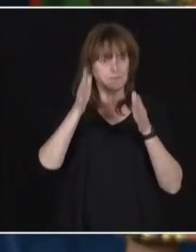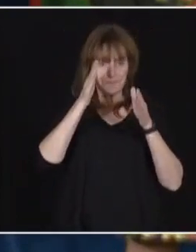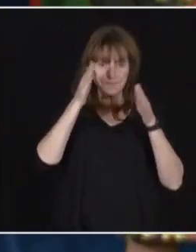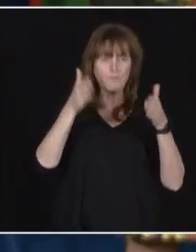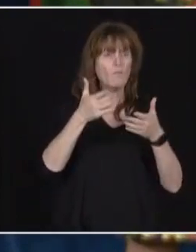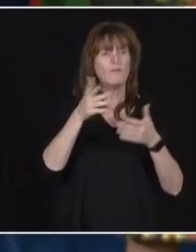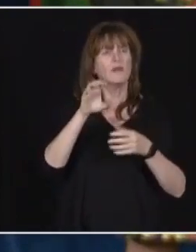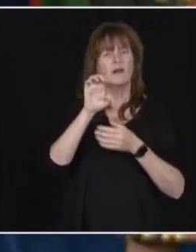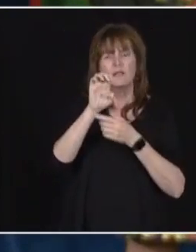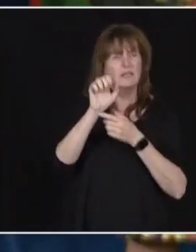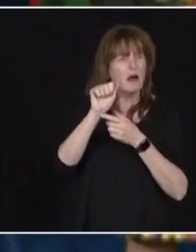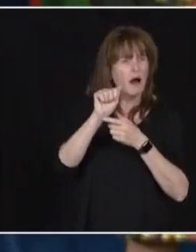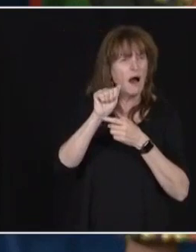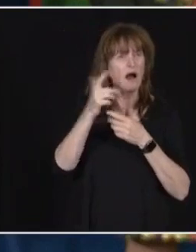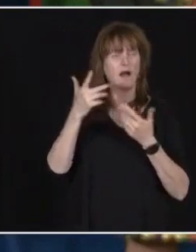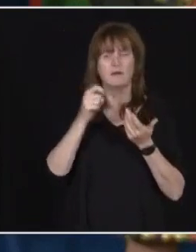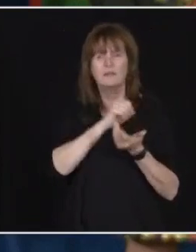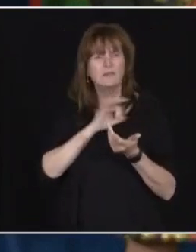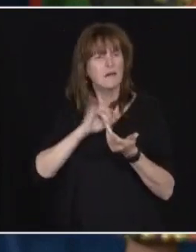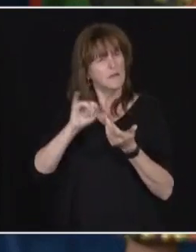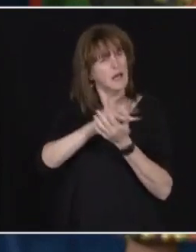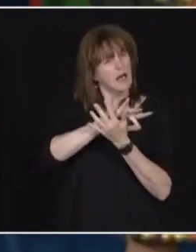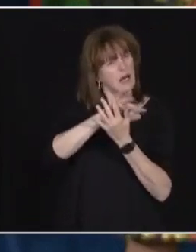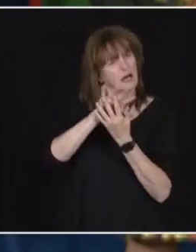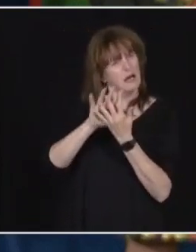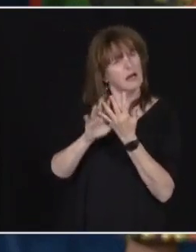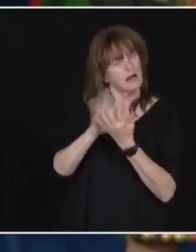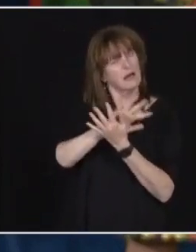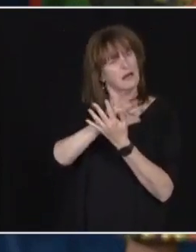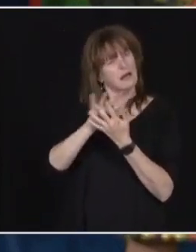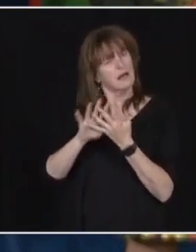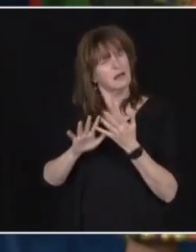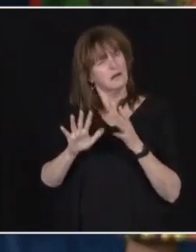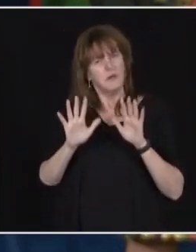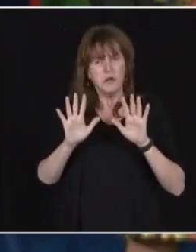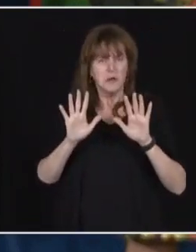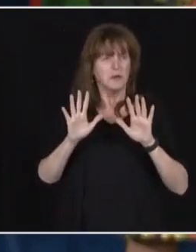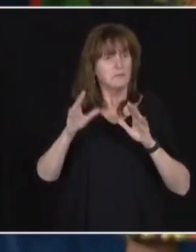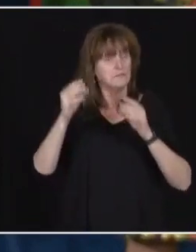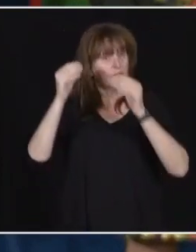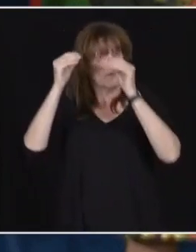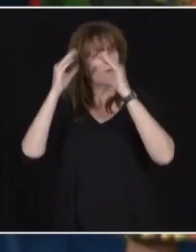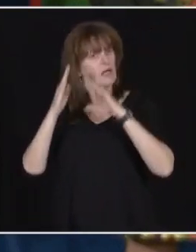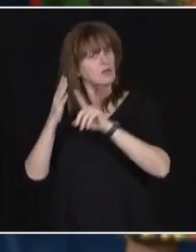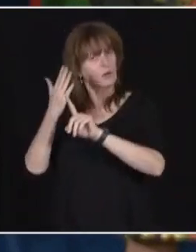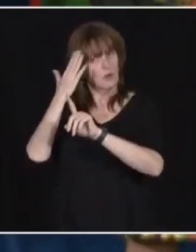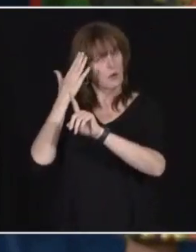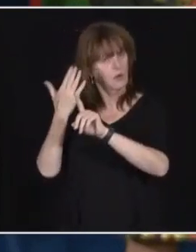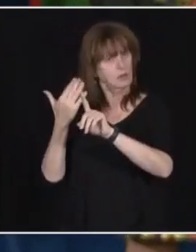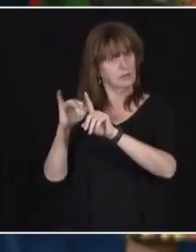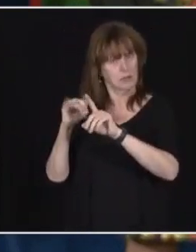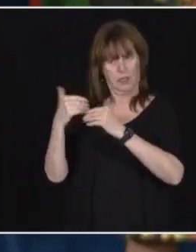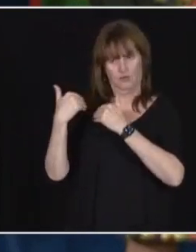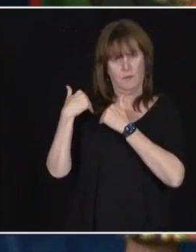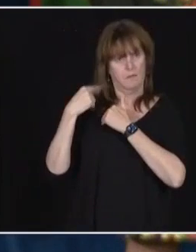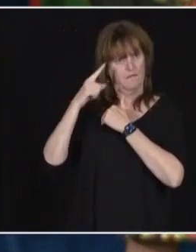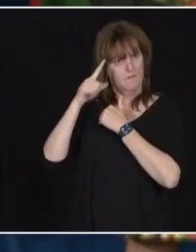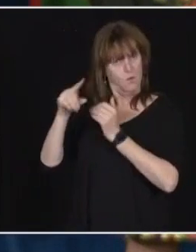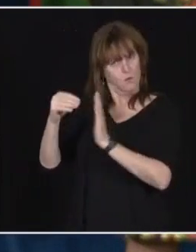eligible, they know that the responsibilities